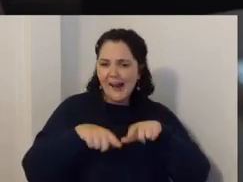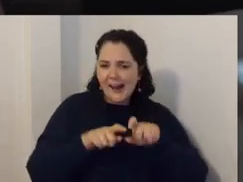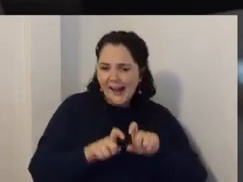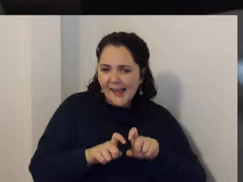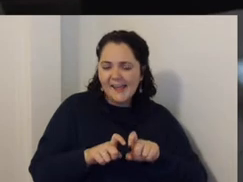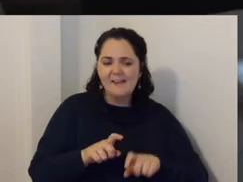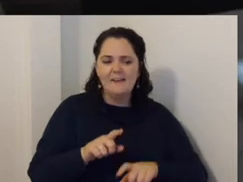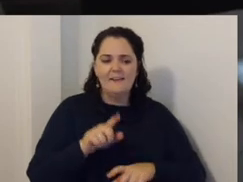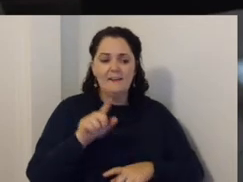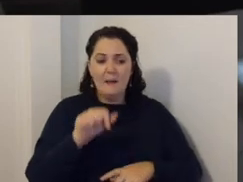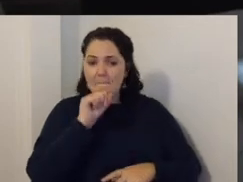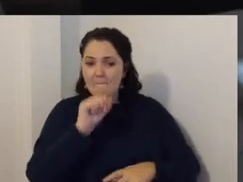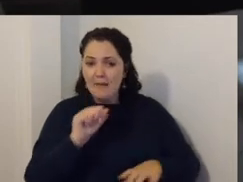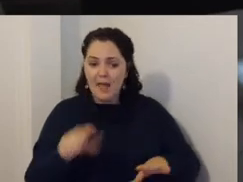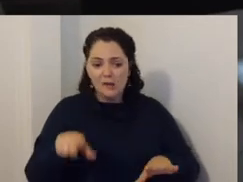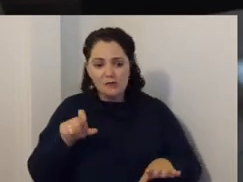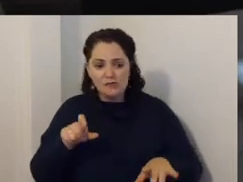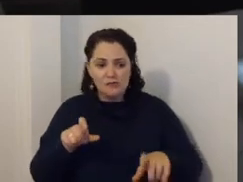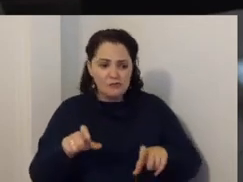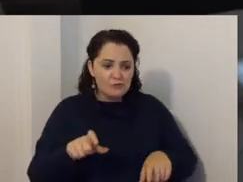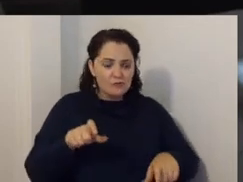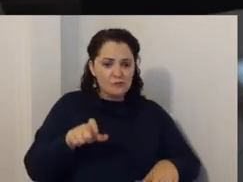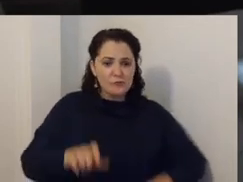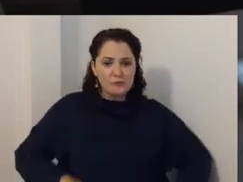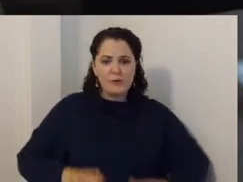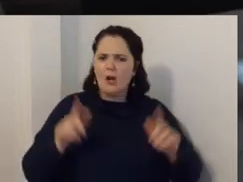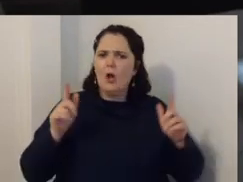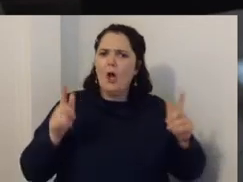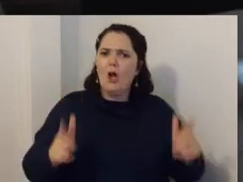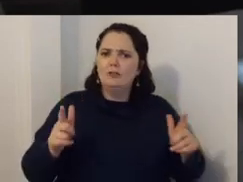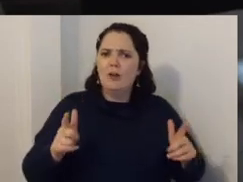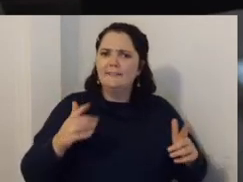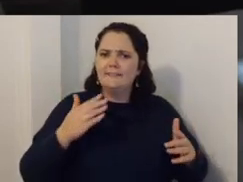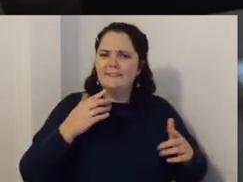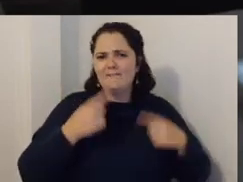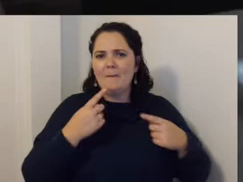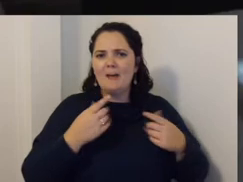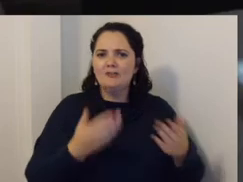bent and foreshortened in the foot, that's a lot of information, you might want to really zoom in,